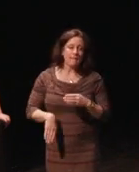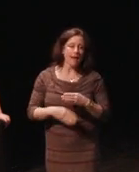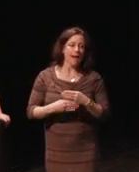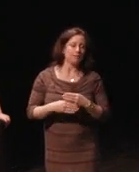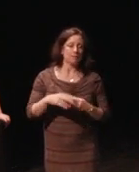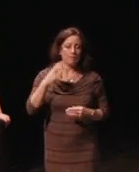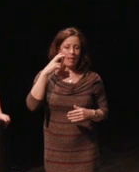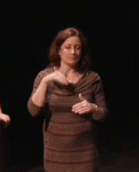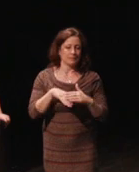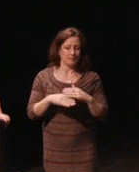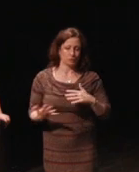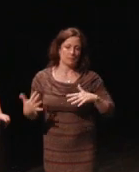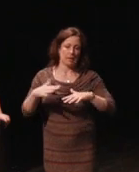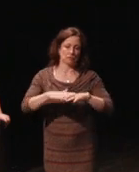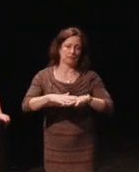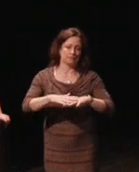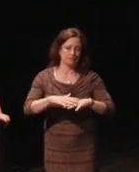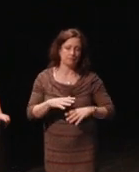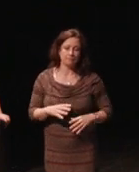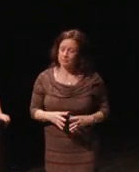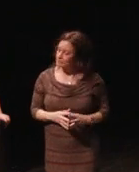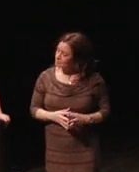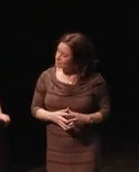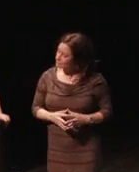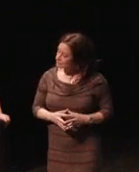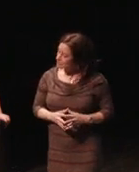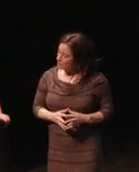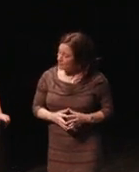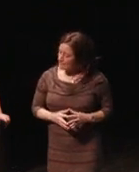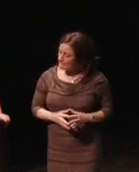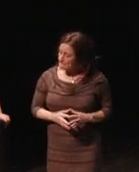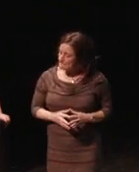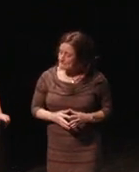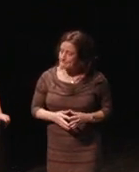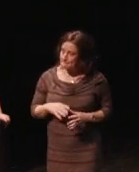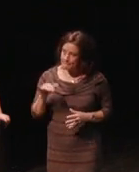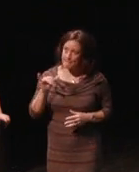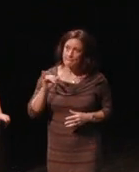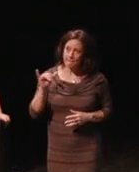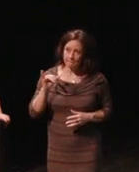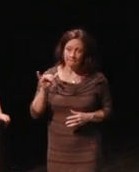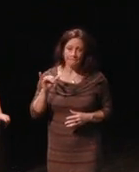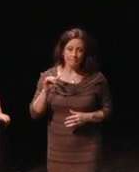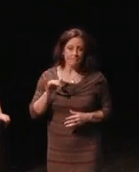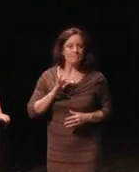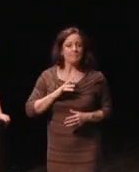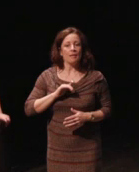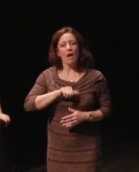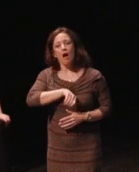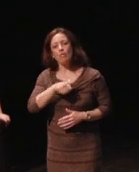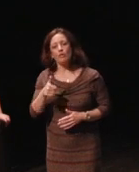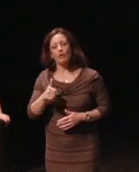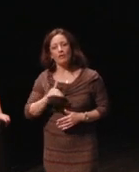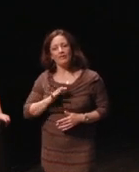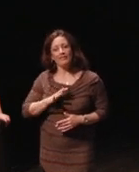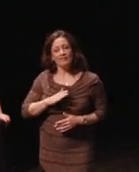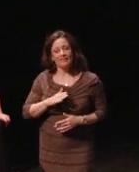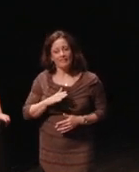There is also a course being really nice stuff that's come about when